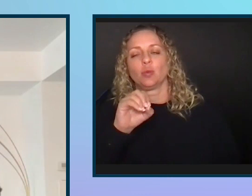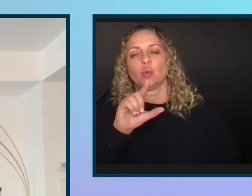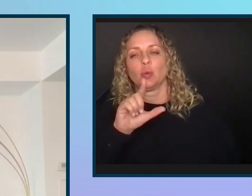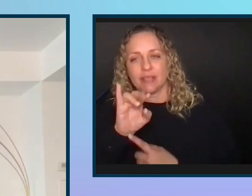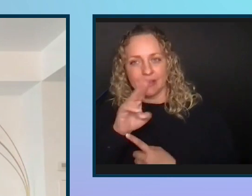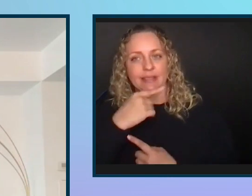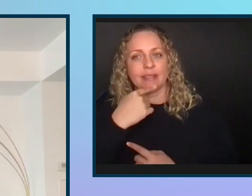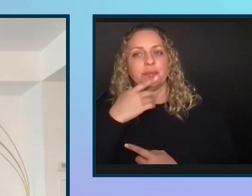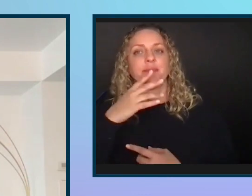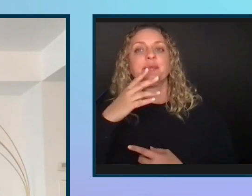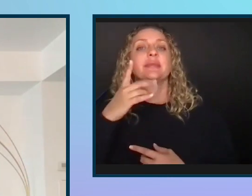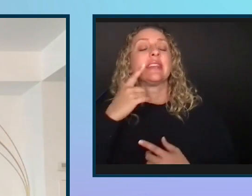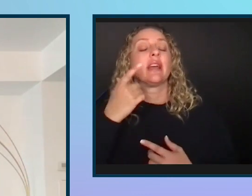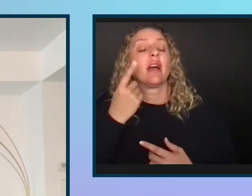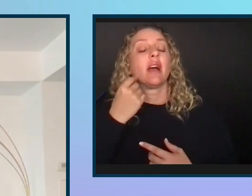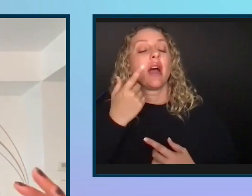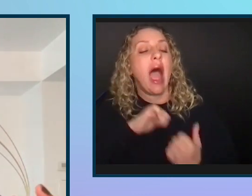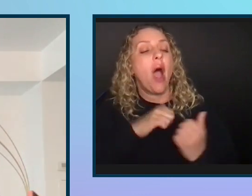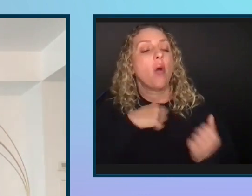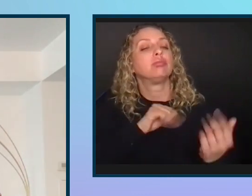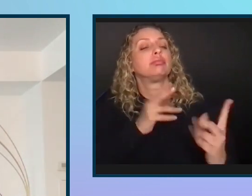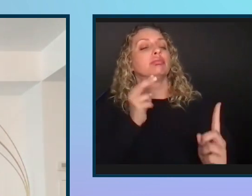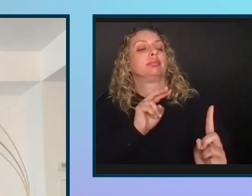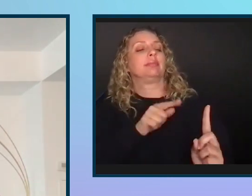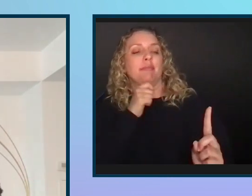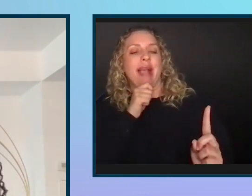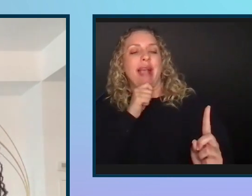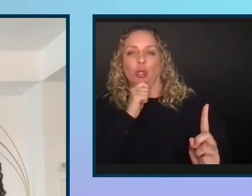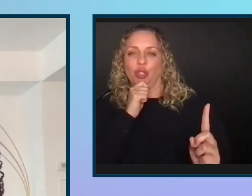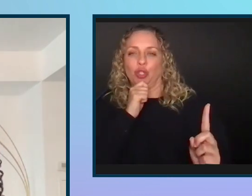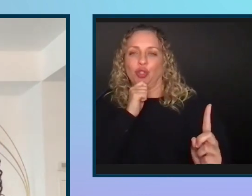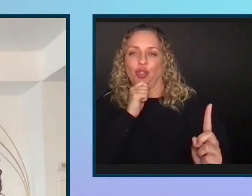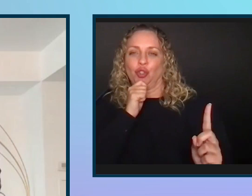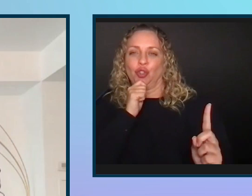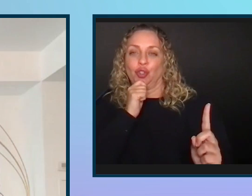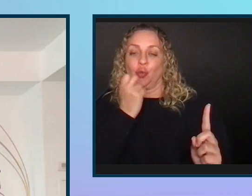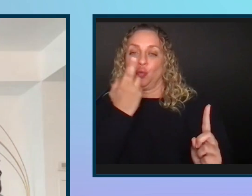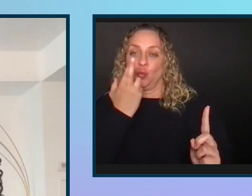just addressing the way we think about passwords overall. I think one of the reason that copy and paste